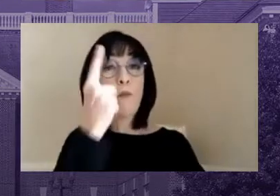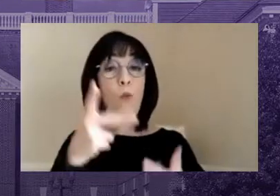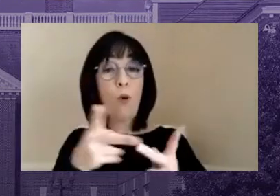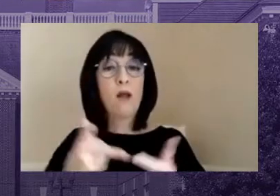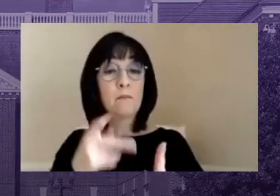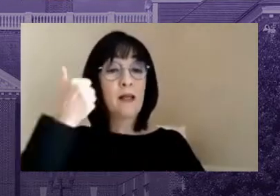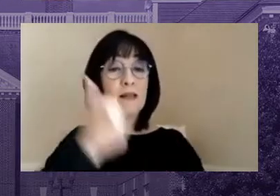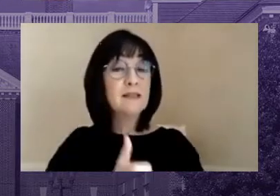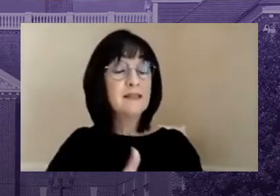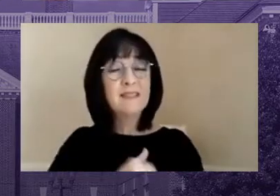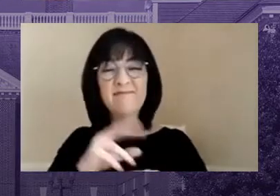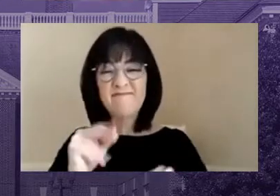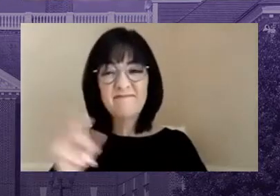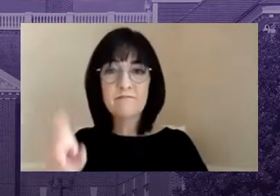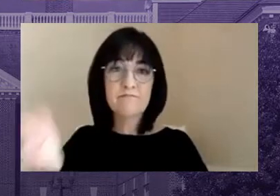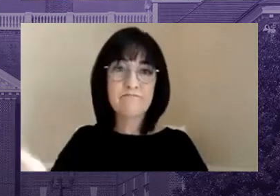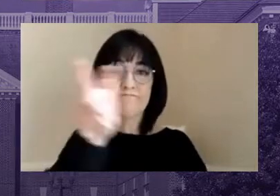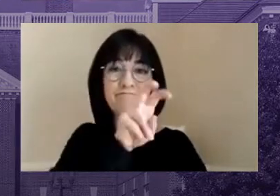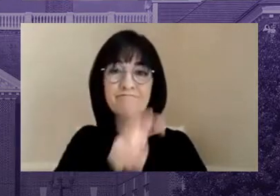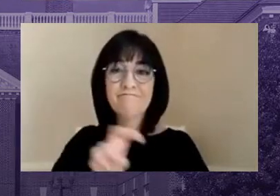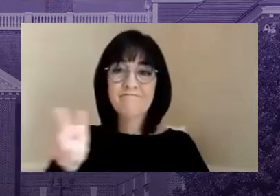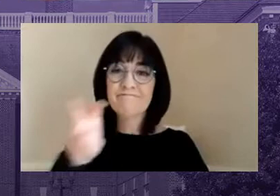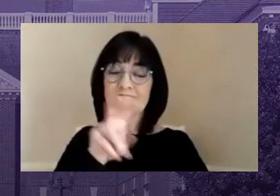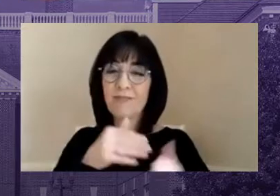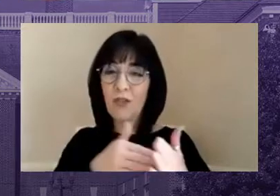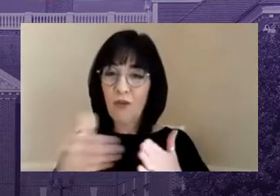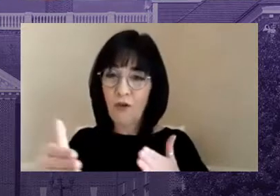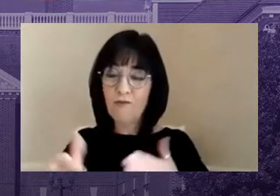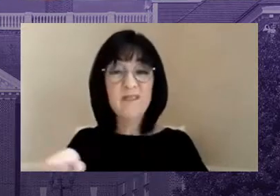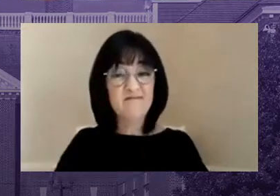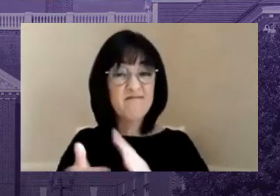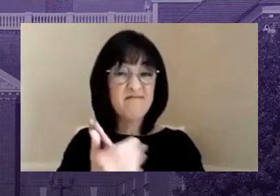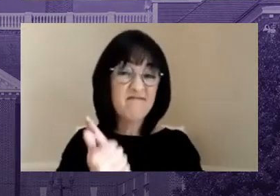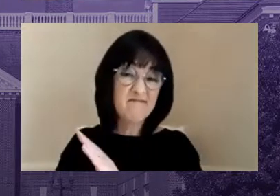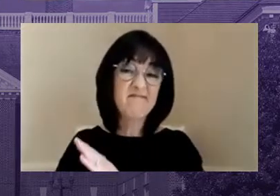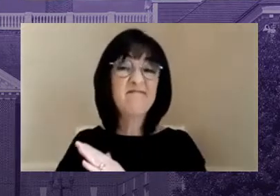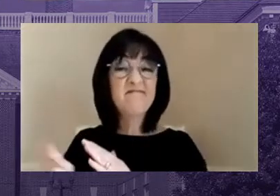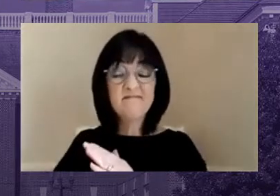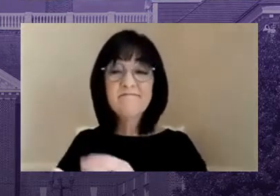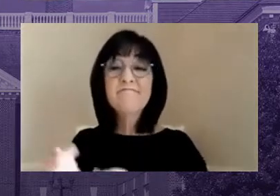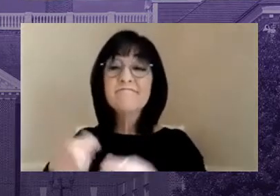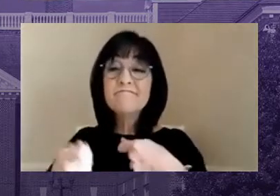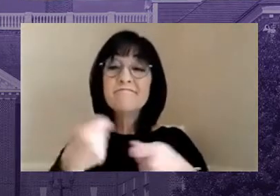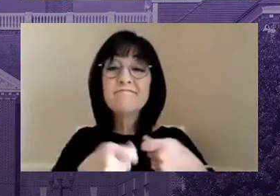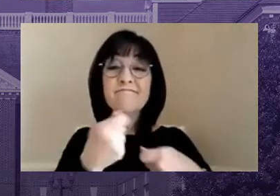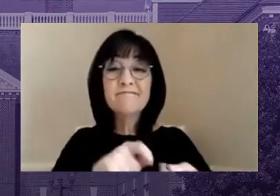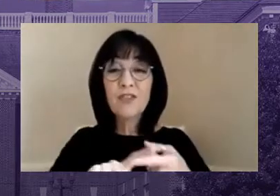new friends. Well, over the years, virtual technological advancements have made it much